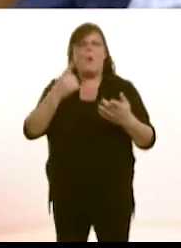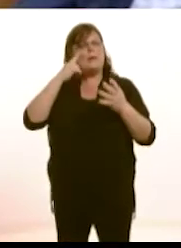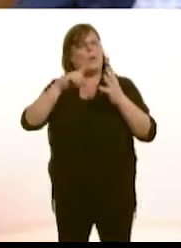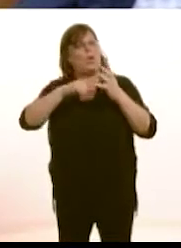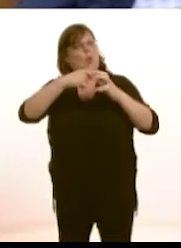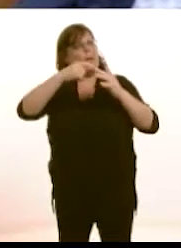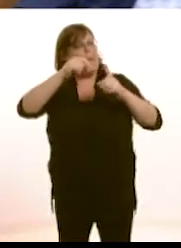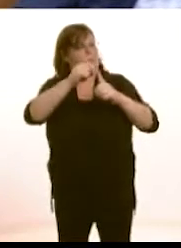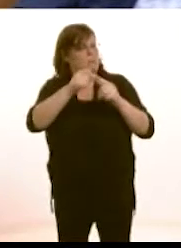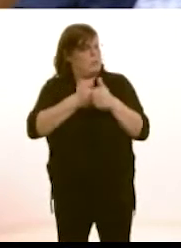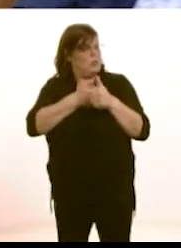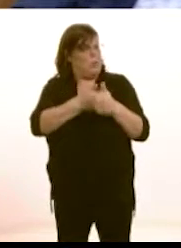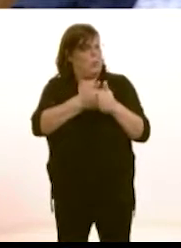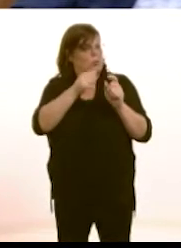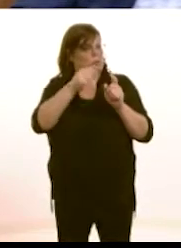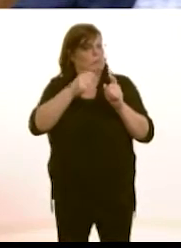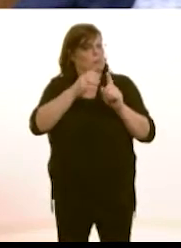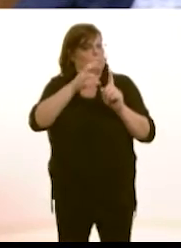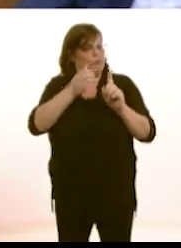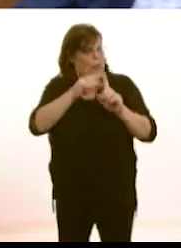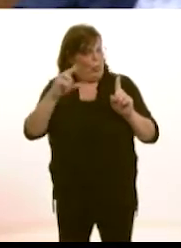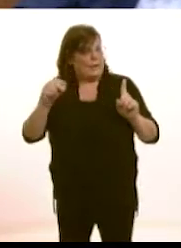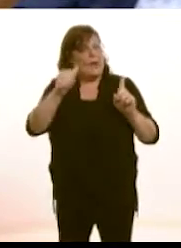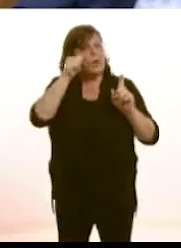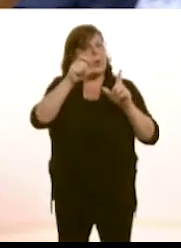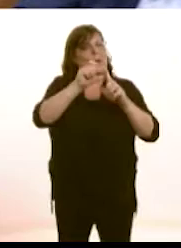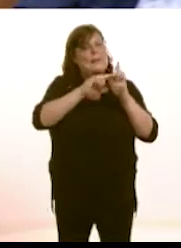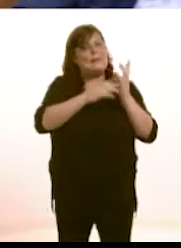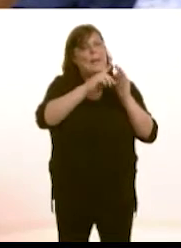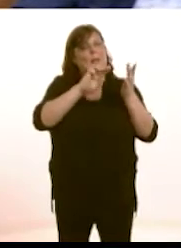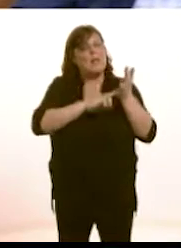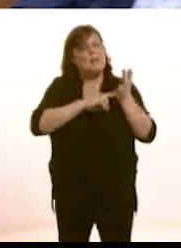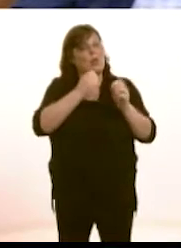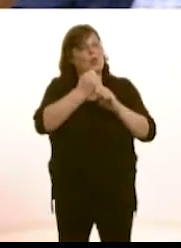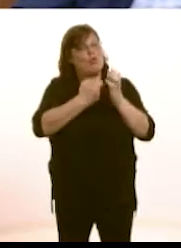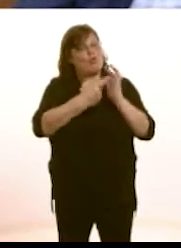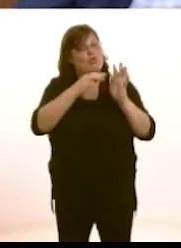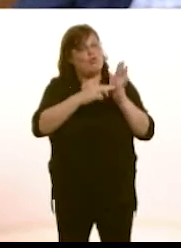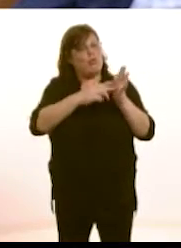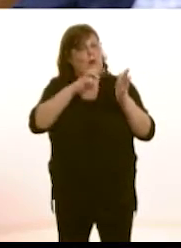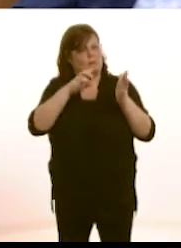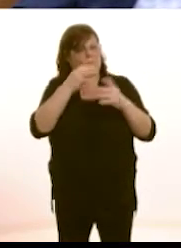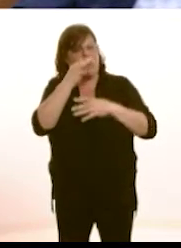I mean, Damian Green was asked several timesóI saw itóby Andrew Neil, ëAre you saying that